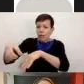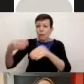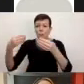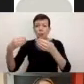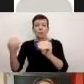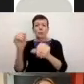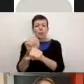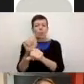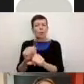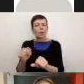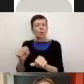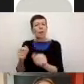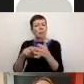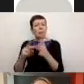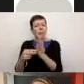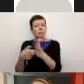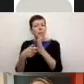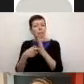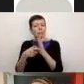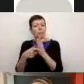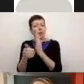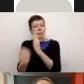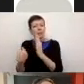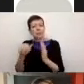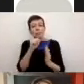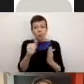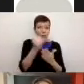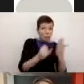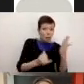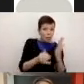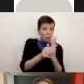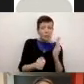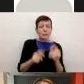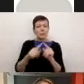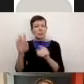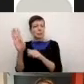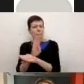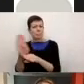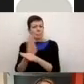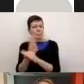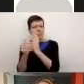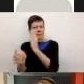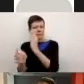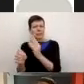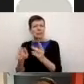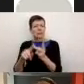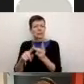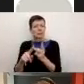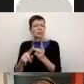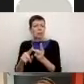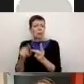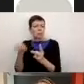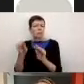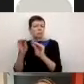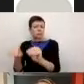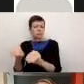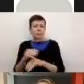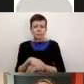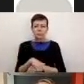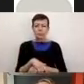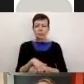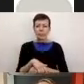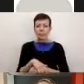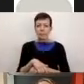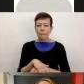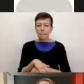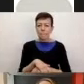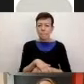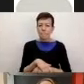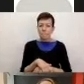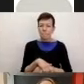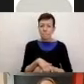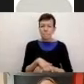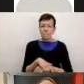to grow and sustain a viable career in the arts particularly in the wake of the pandemic.